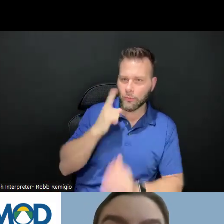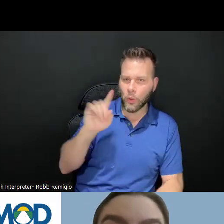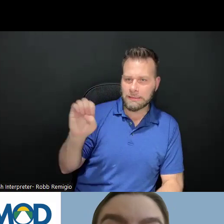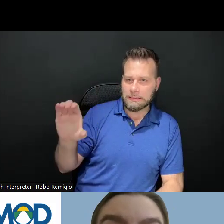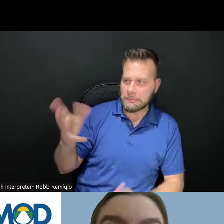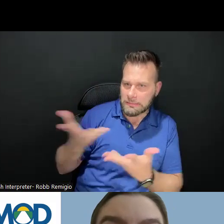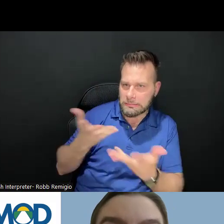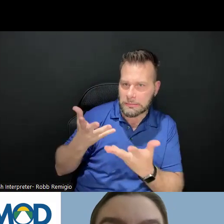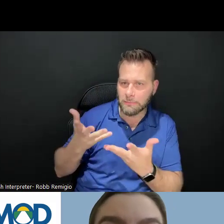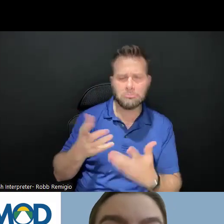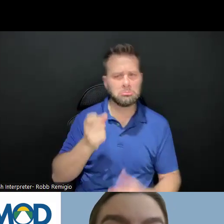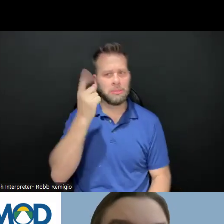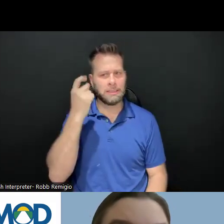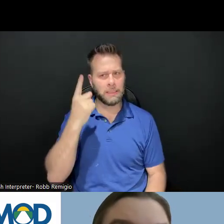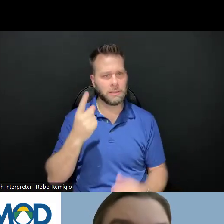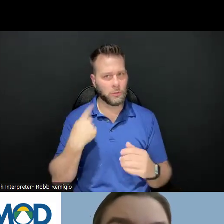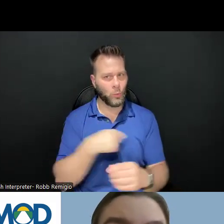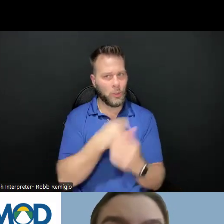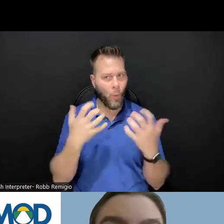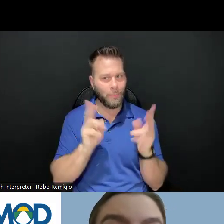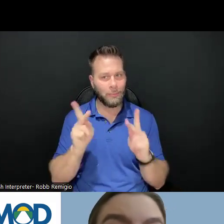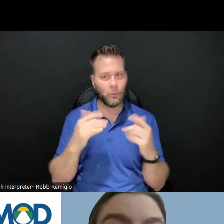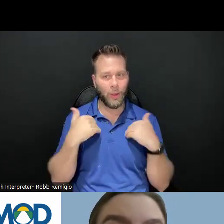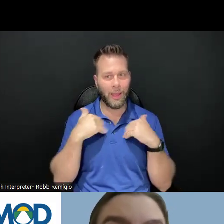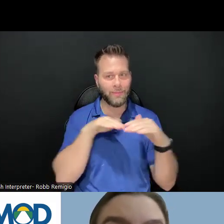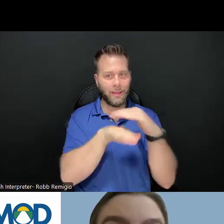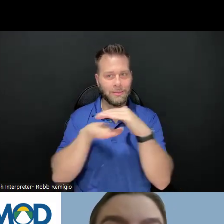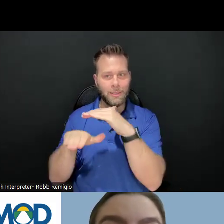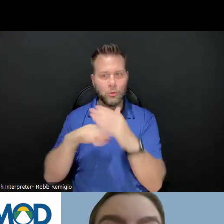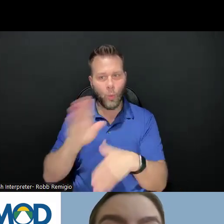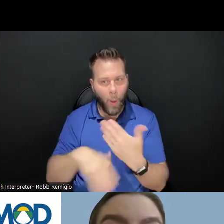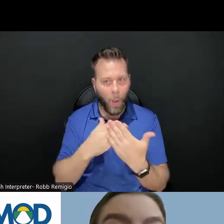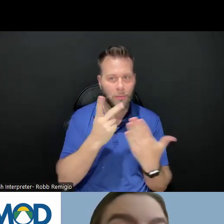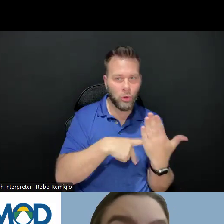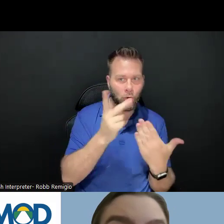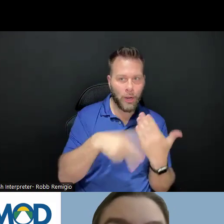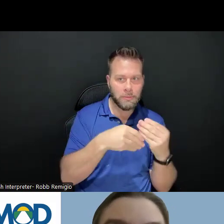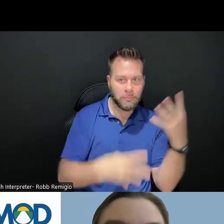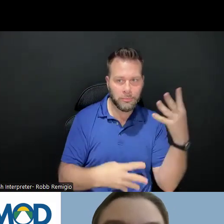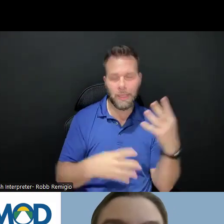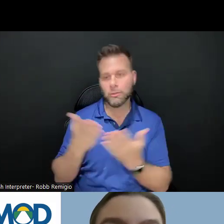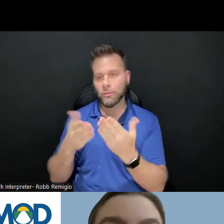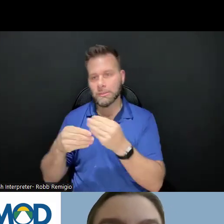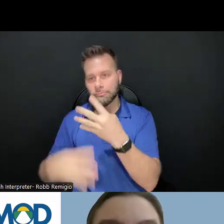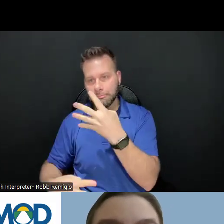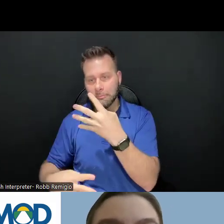communication, which definitely I know we all want everyone to have access to all our programs and services, but we thought it